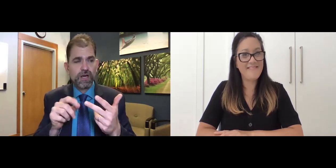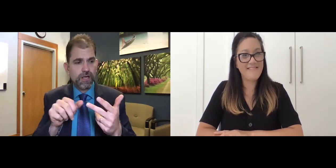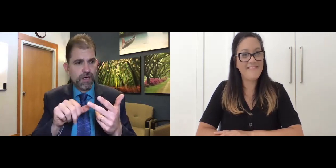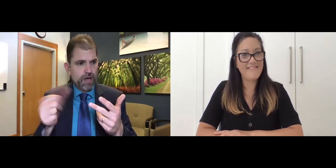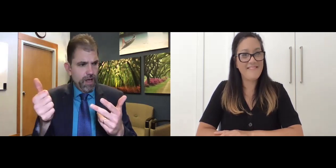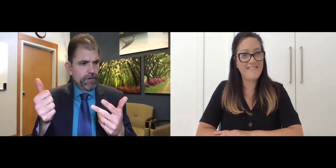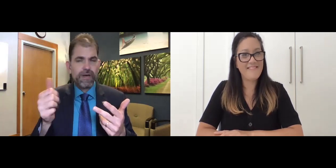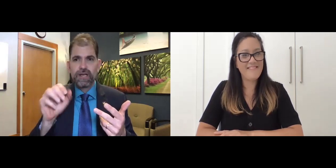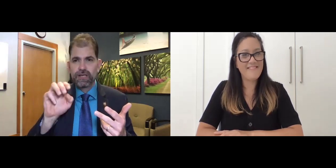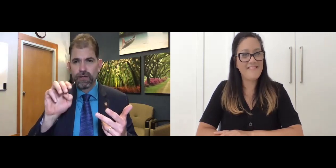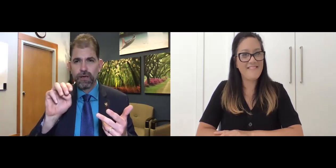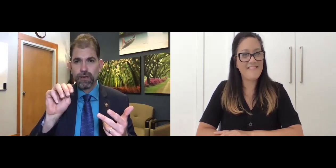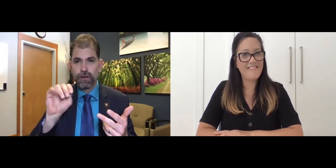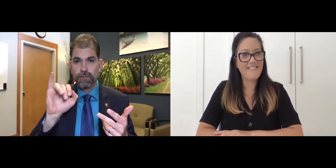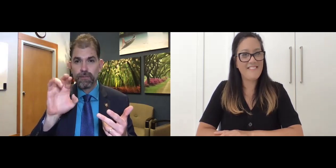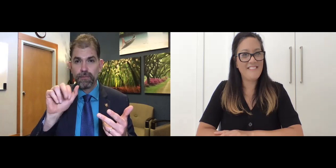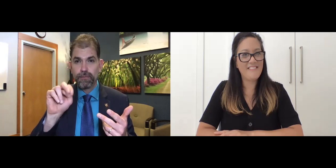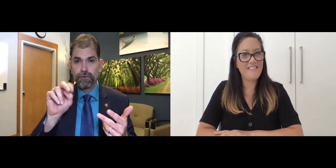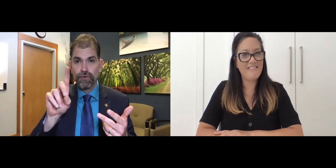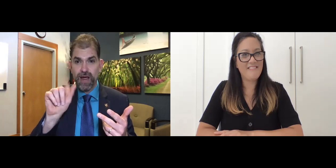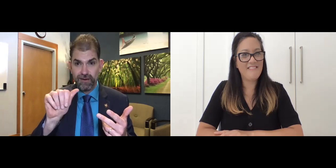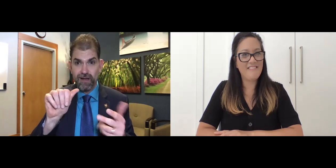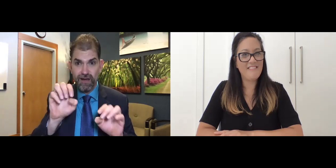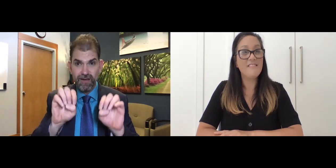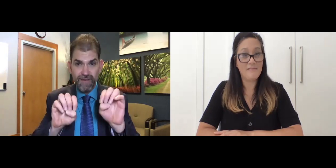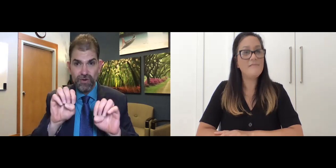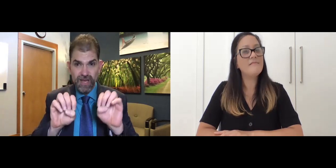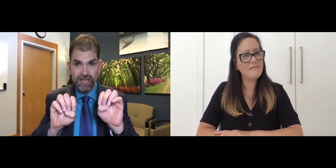among people with language deprivation it's really really tragic.